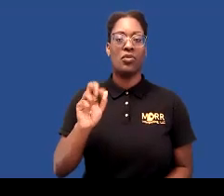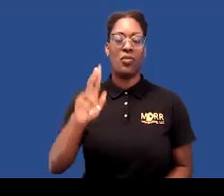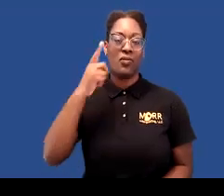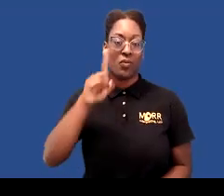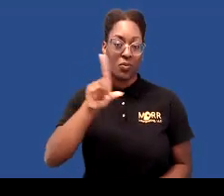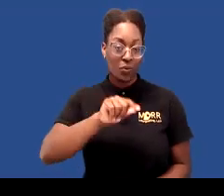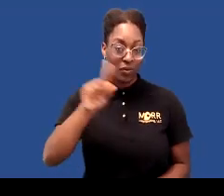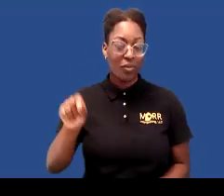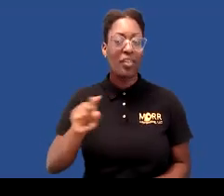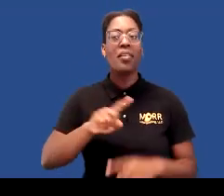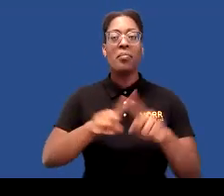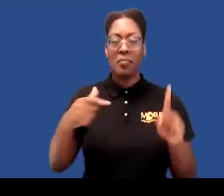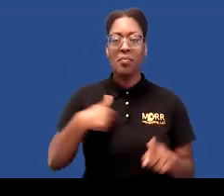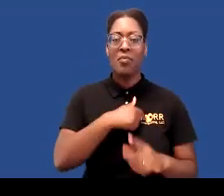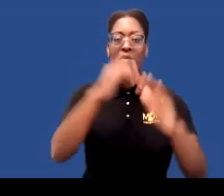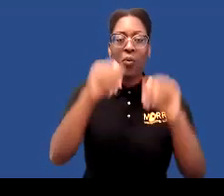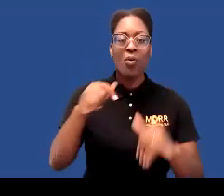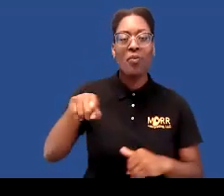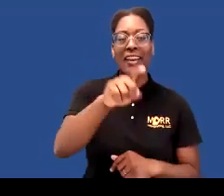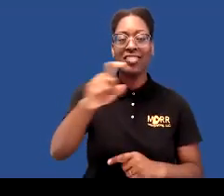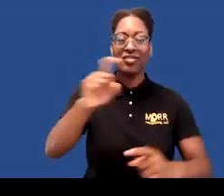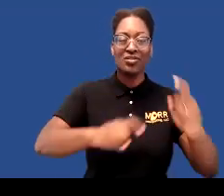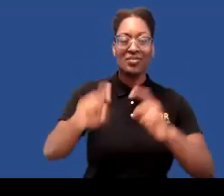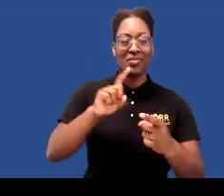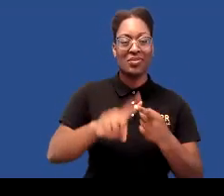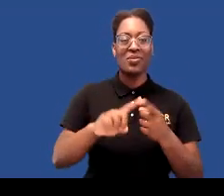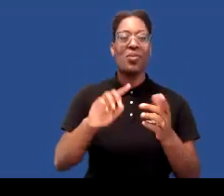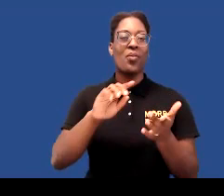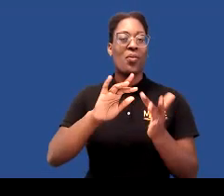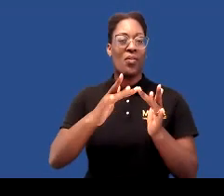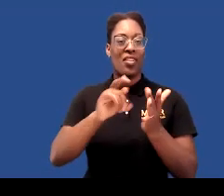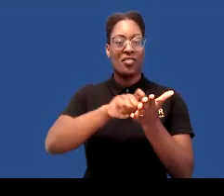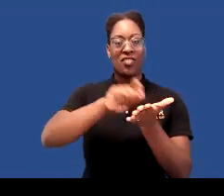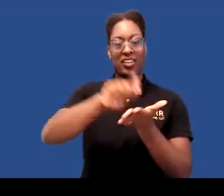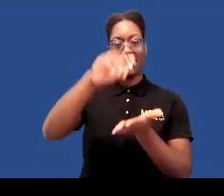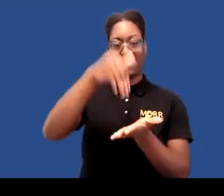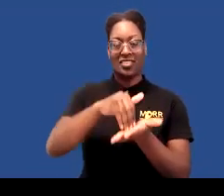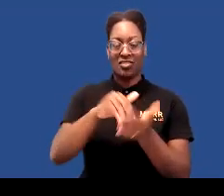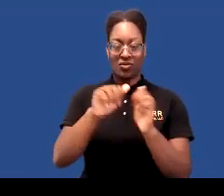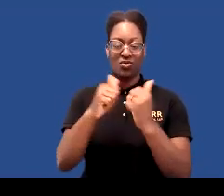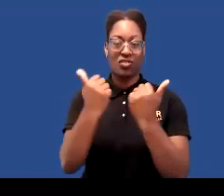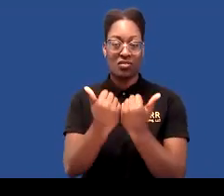to the Online Writing Centers Association. Hopefully, if you all are members of the writing centers listserv, you saw our email